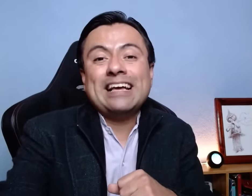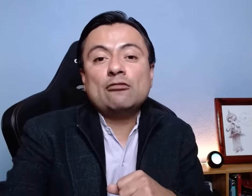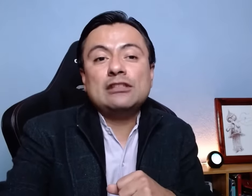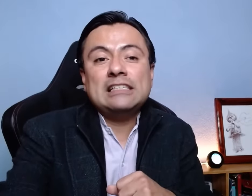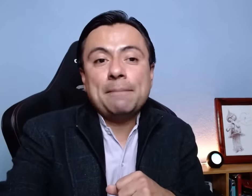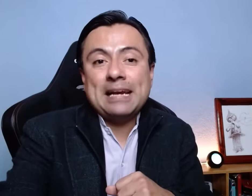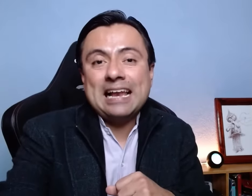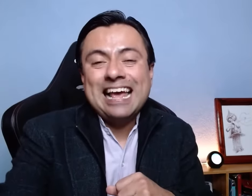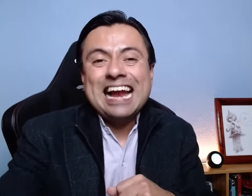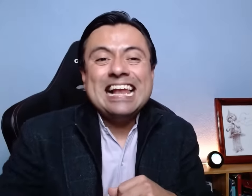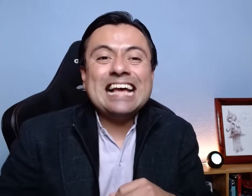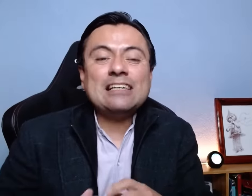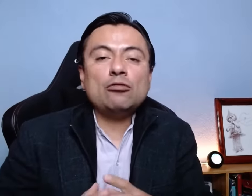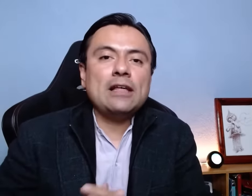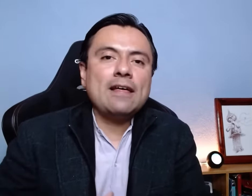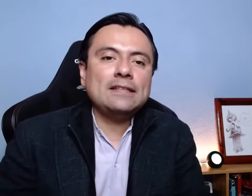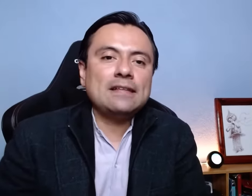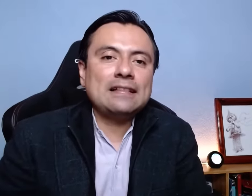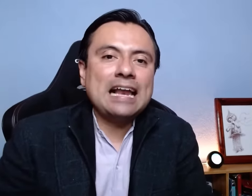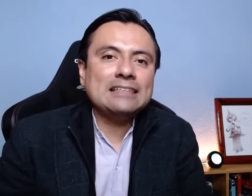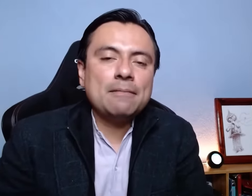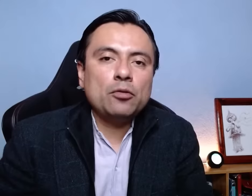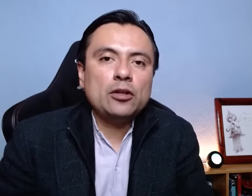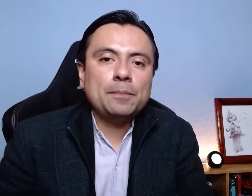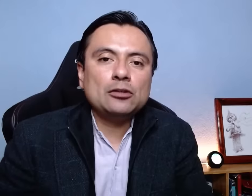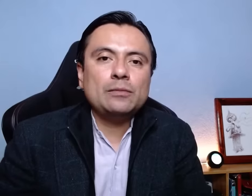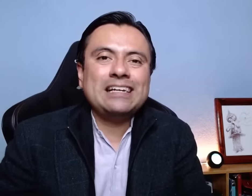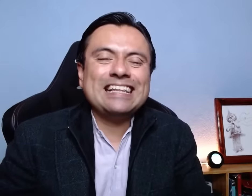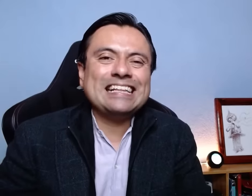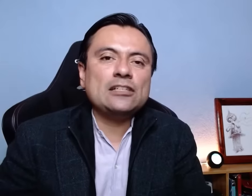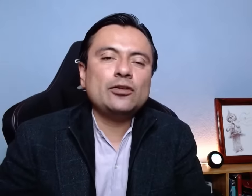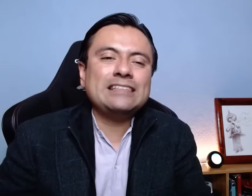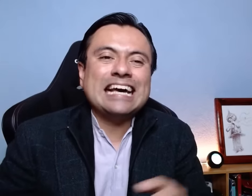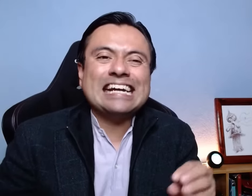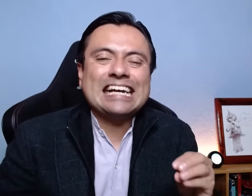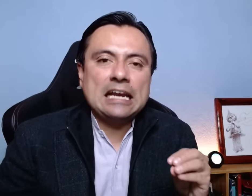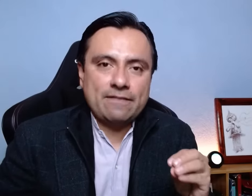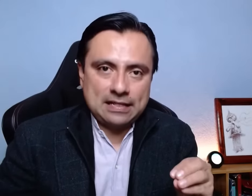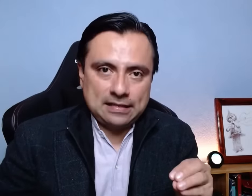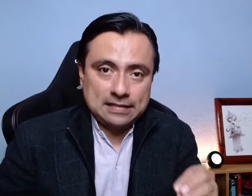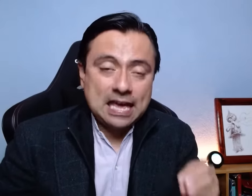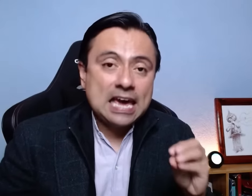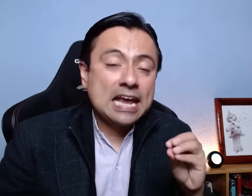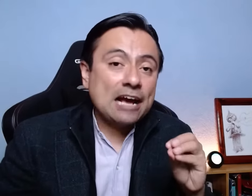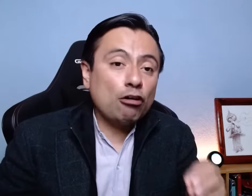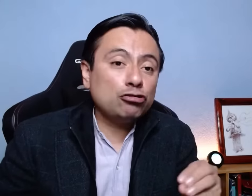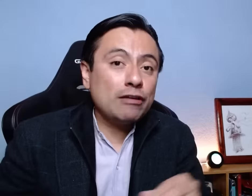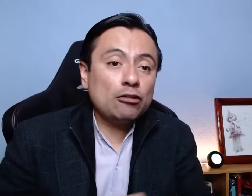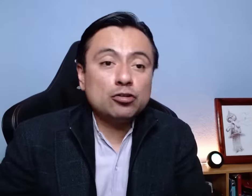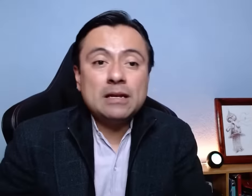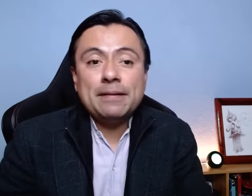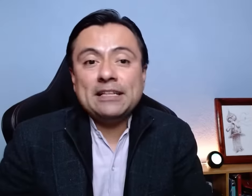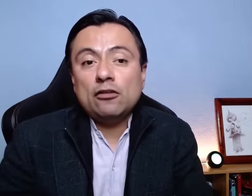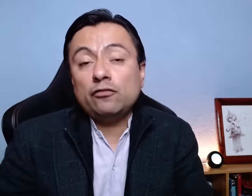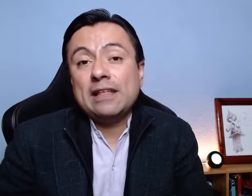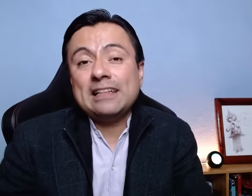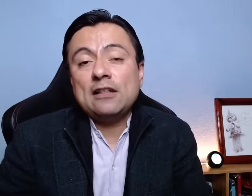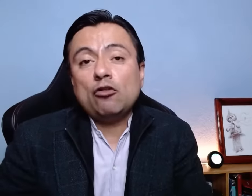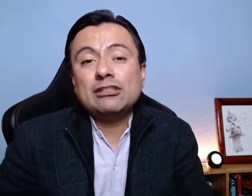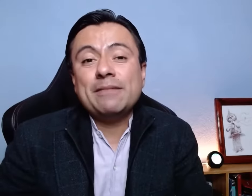Public Safety and Criminal Justice state authorities have been able to presume relevant stops in